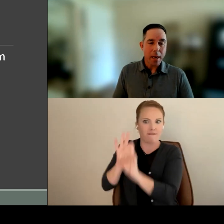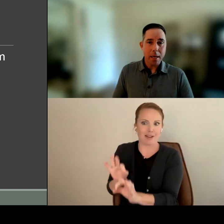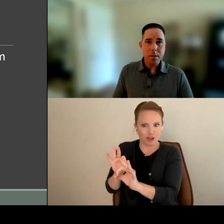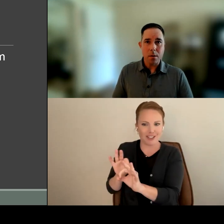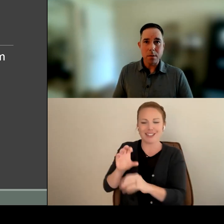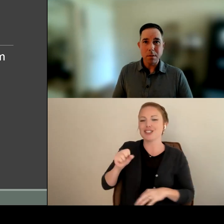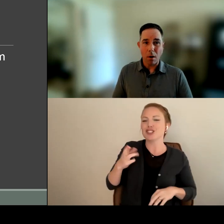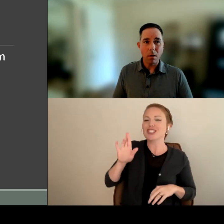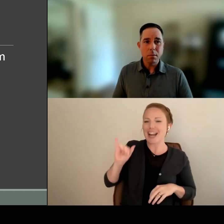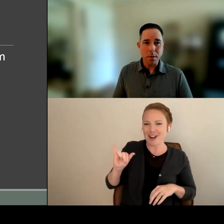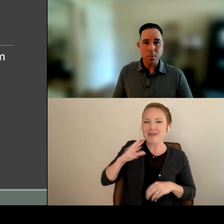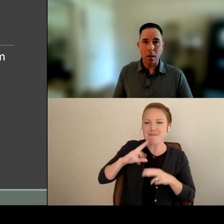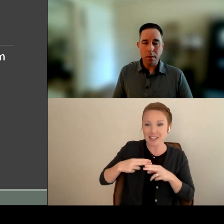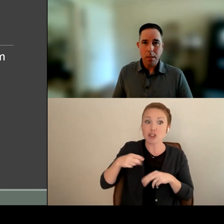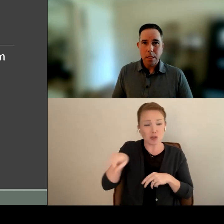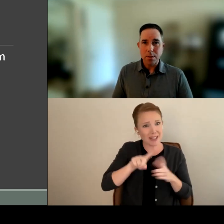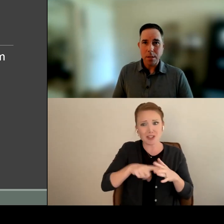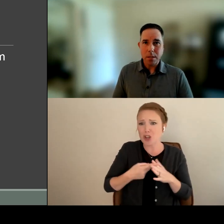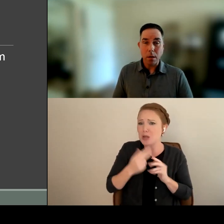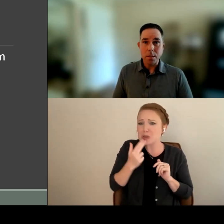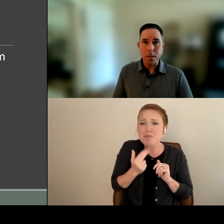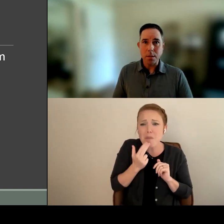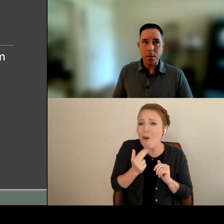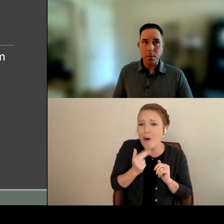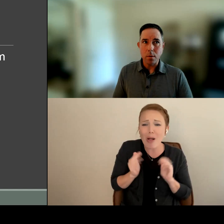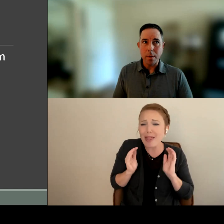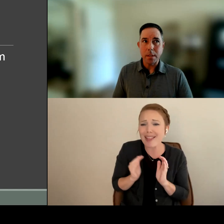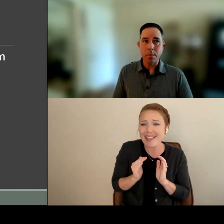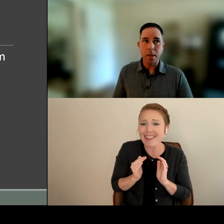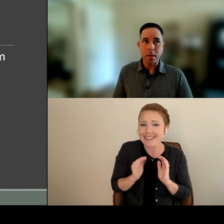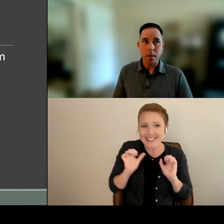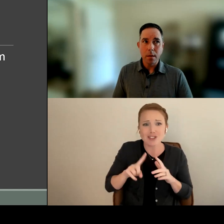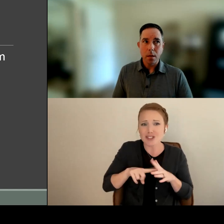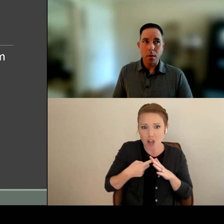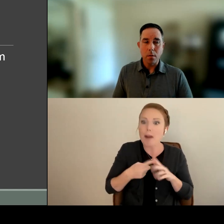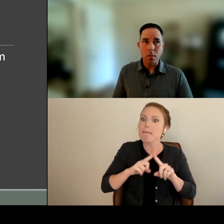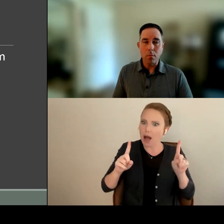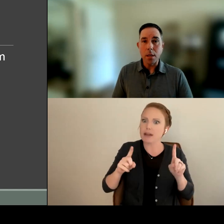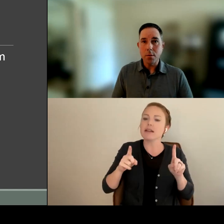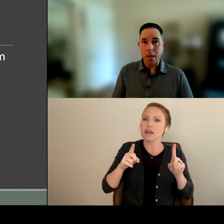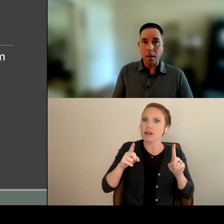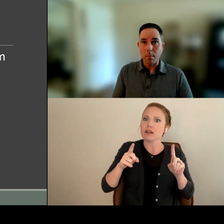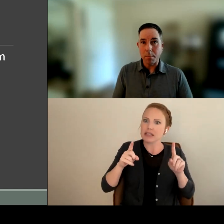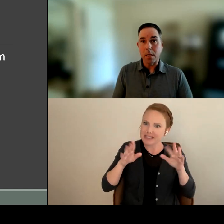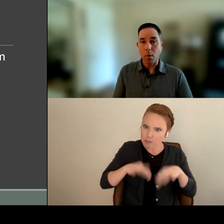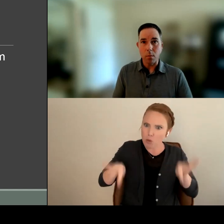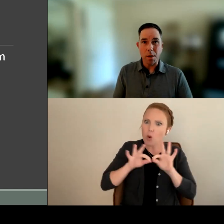you can start small and smaller as long as you anticipate that your reach might not be what you want